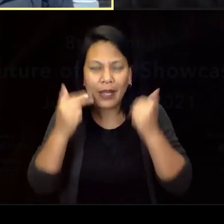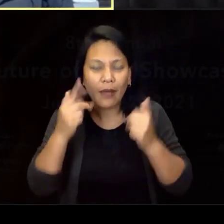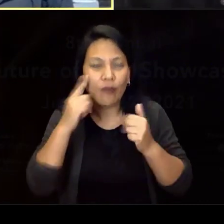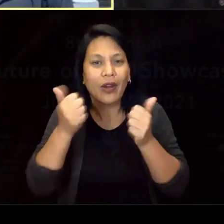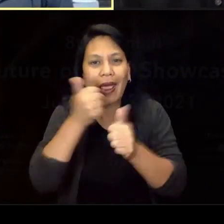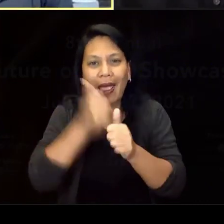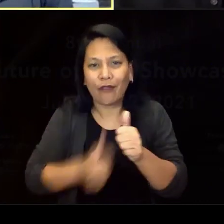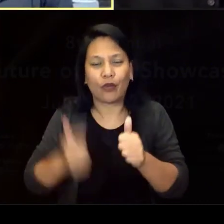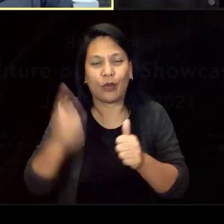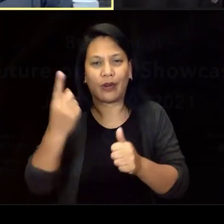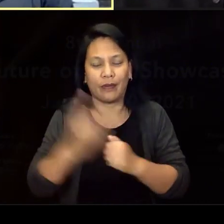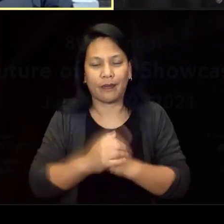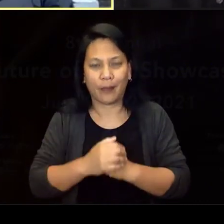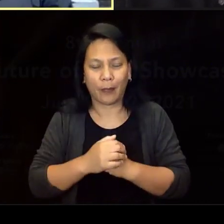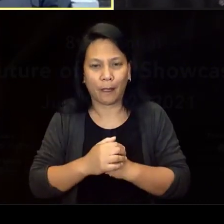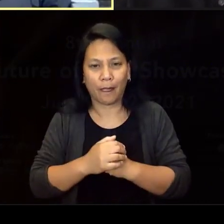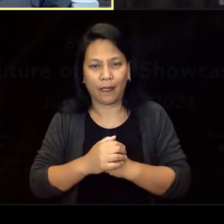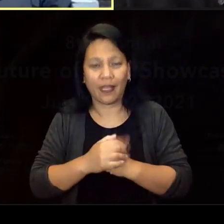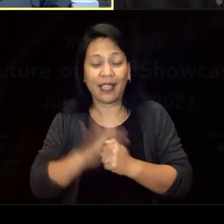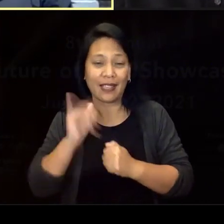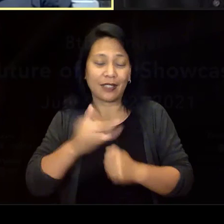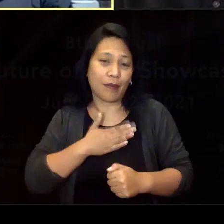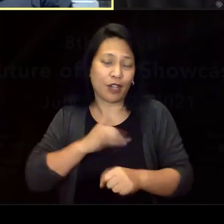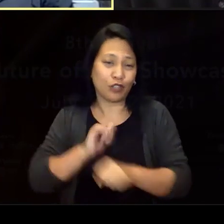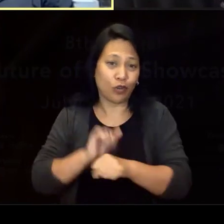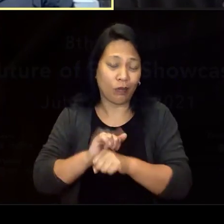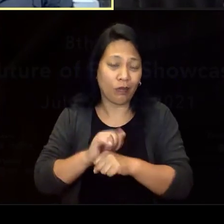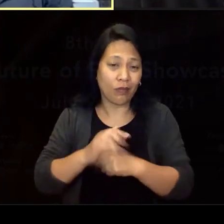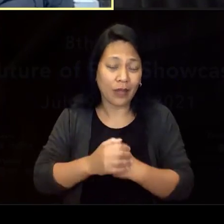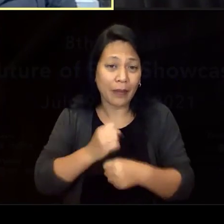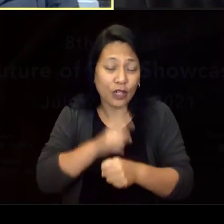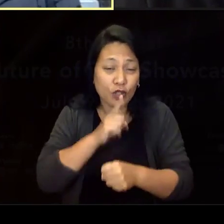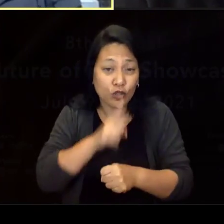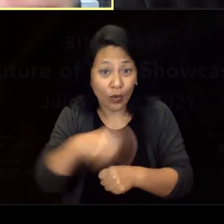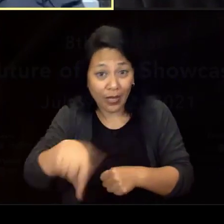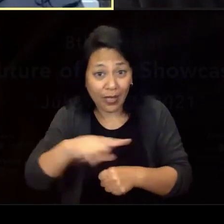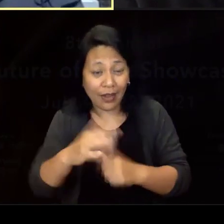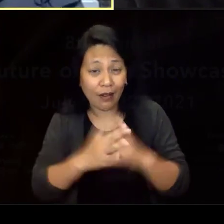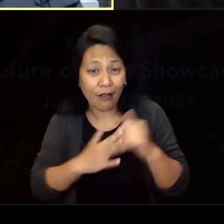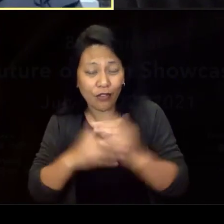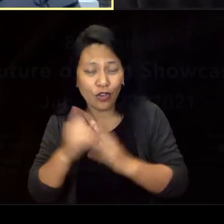Cause that's what I consider my job to be is to make sure that the talent is comfortable to be in my chair.